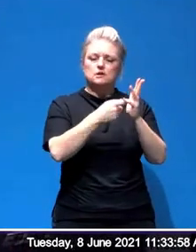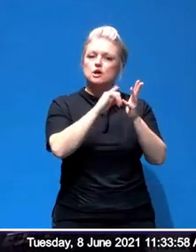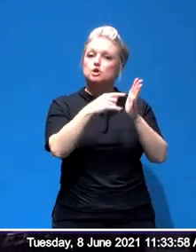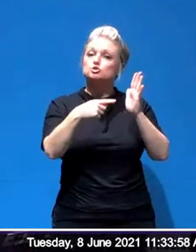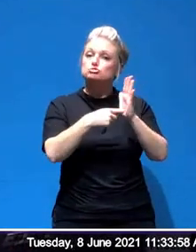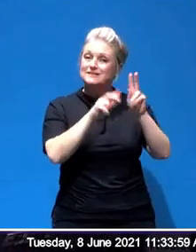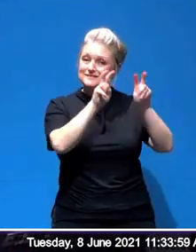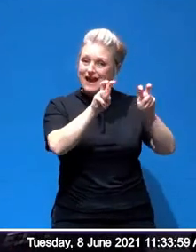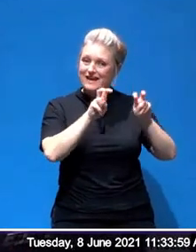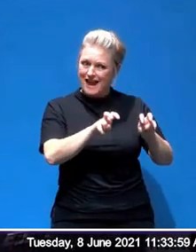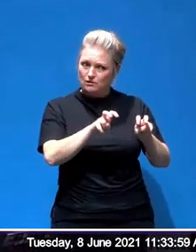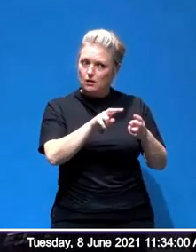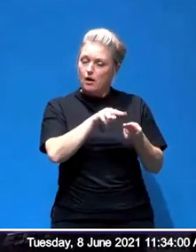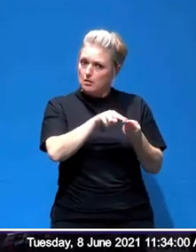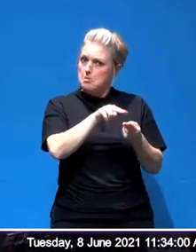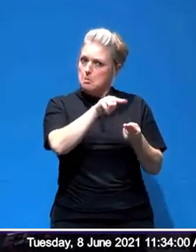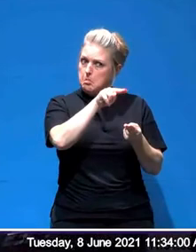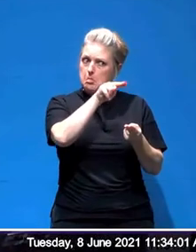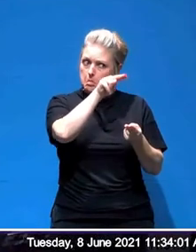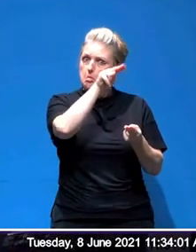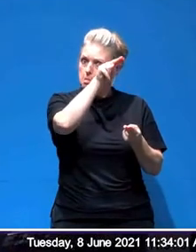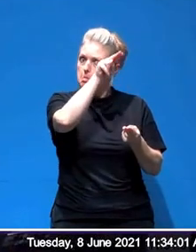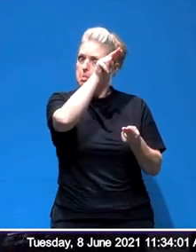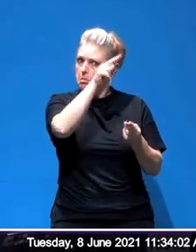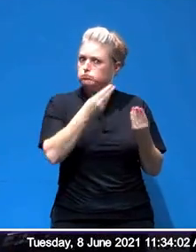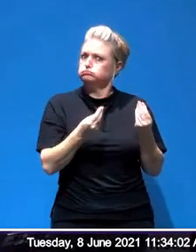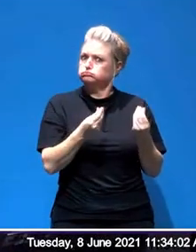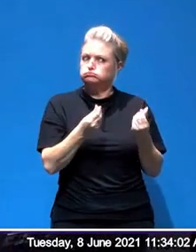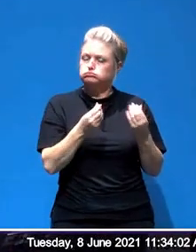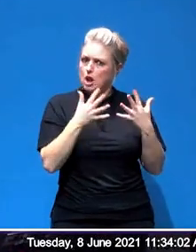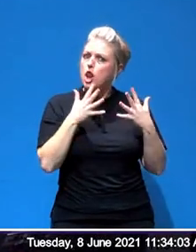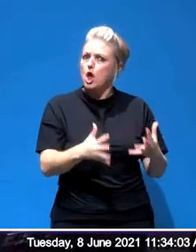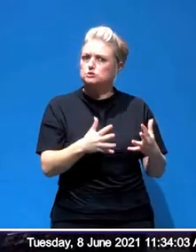money, and I requested that --- it was after a year and so we took over